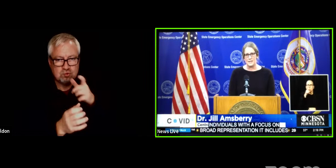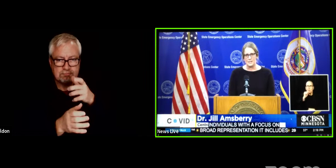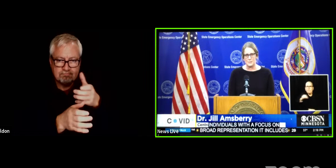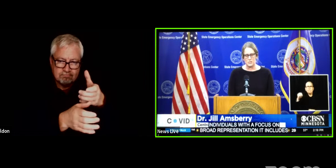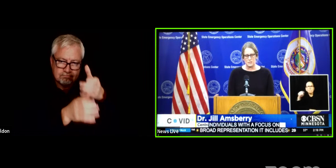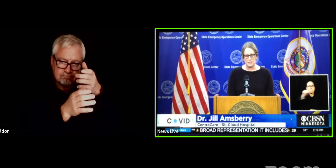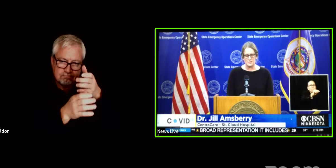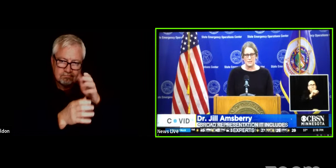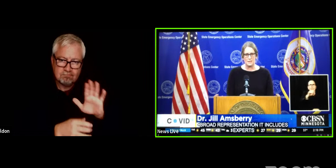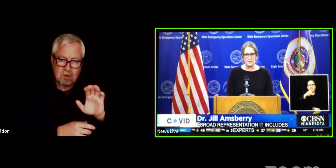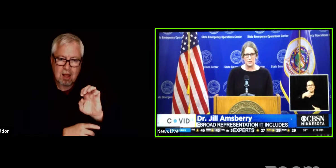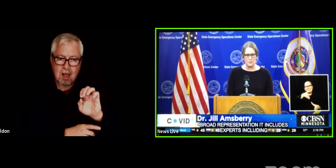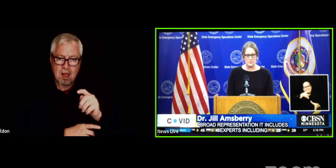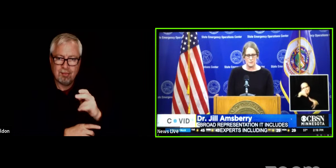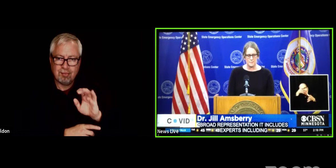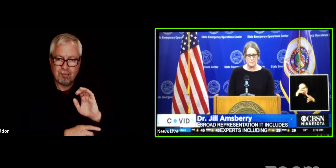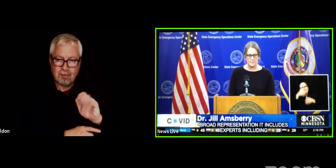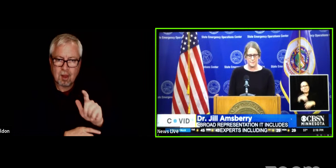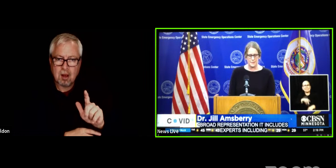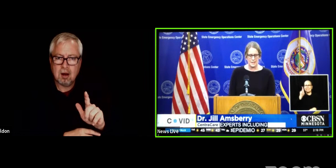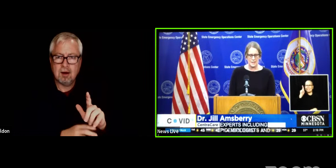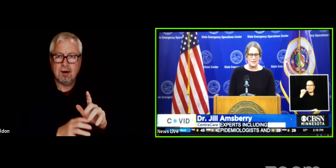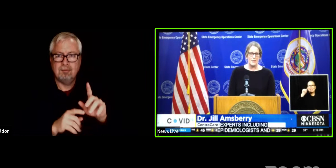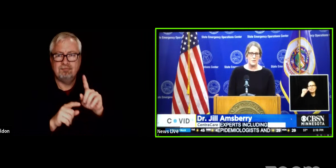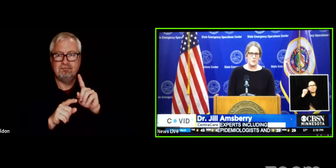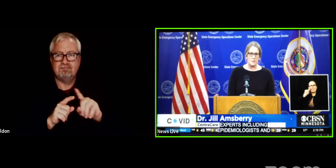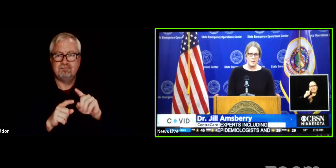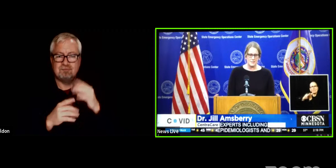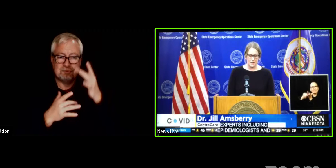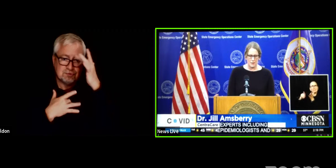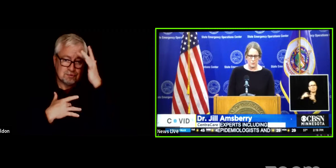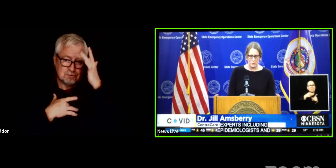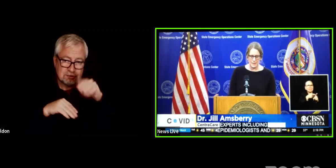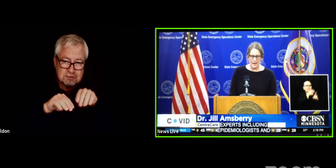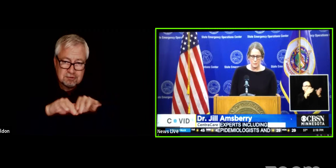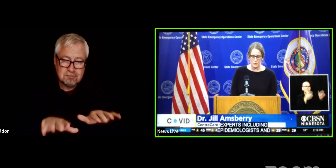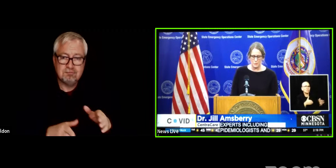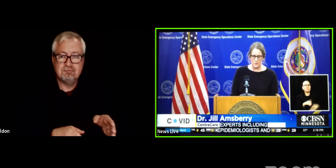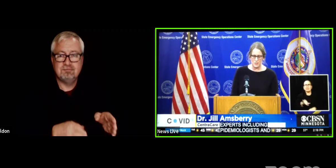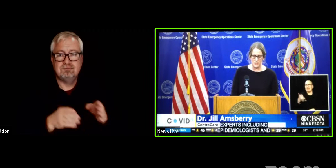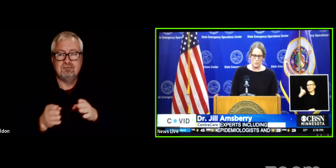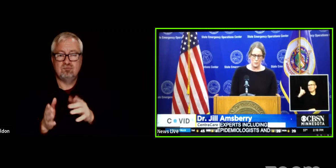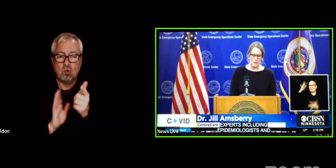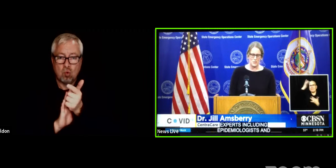DATA SPECIALIST AND LEGAL COUNSEL. THREE MONTHS AGO, WE BEGAN WITH REVIEWING GENERAL INFORMATION